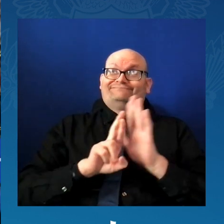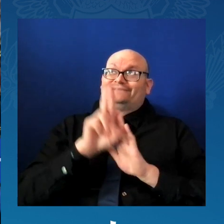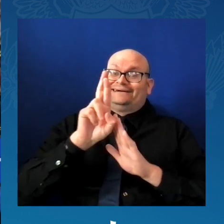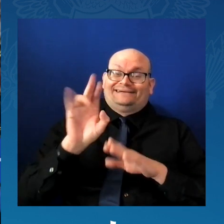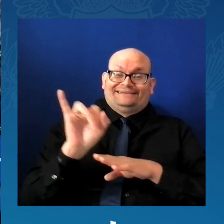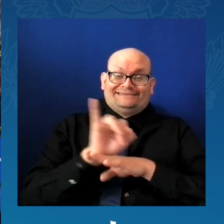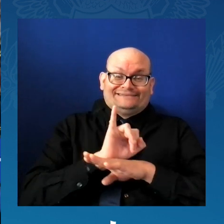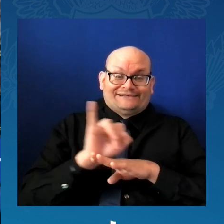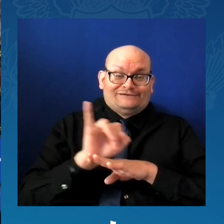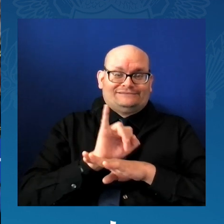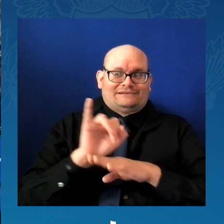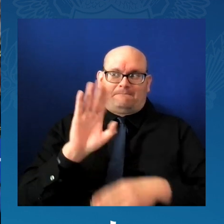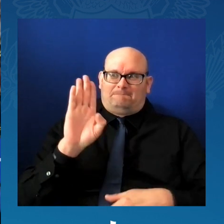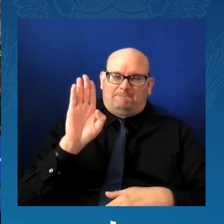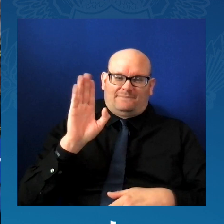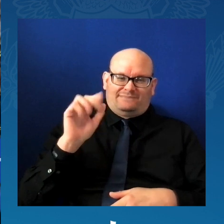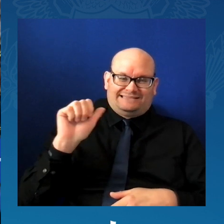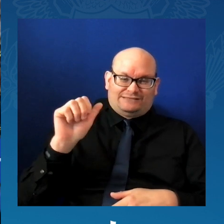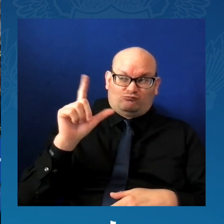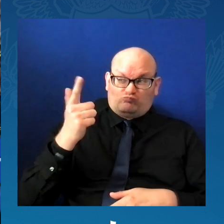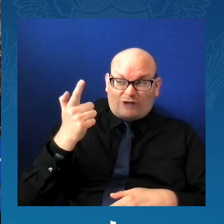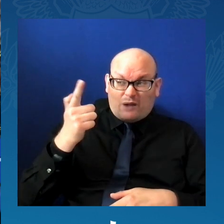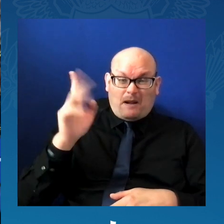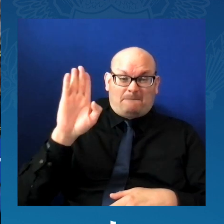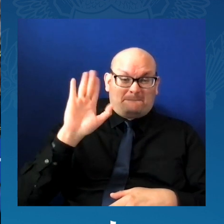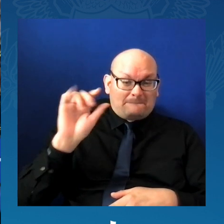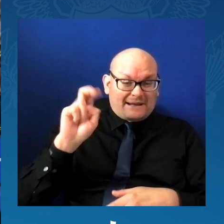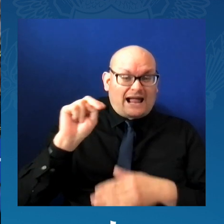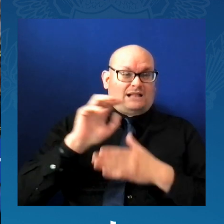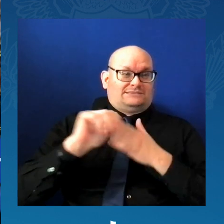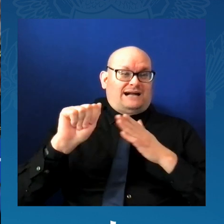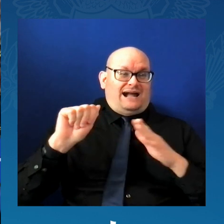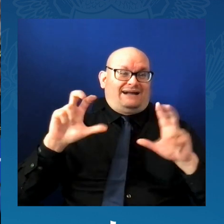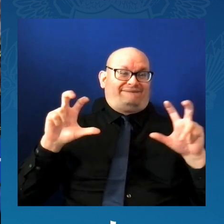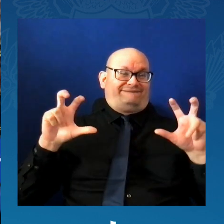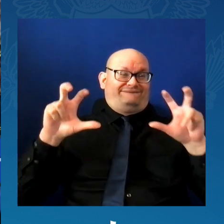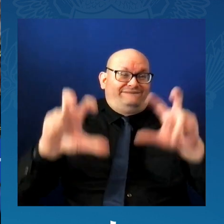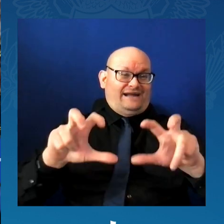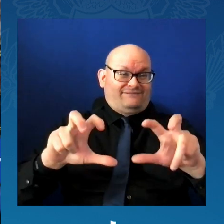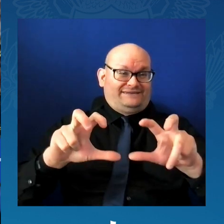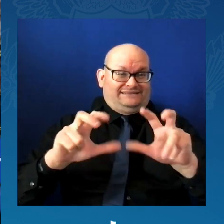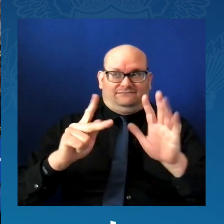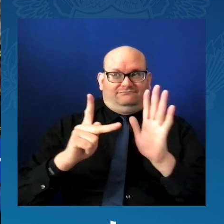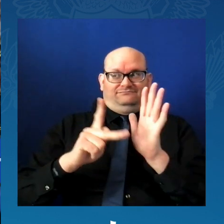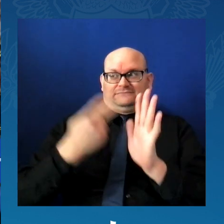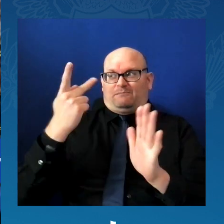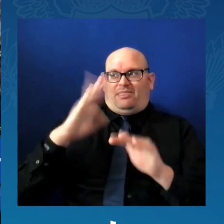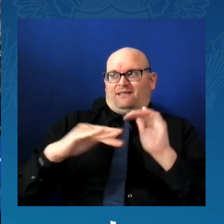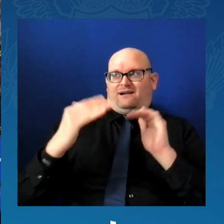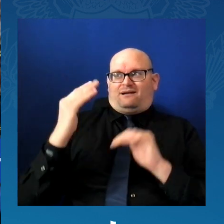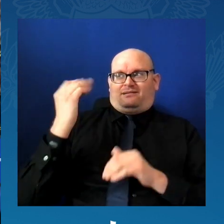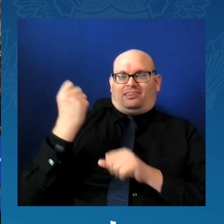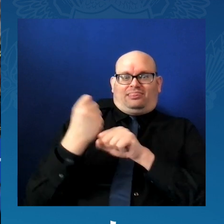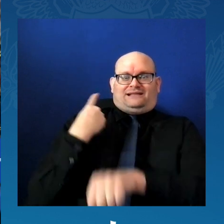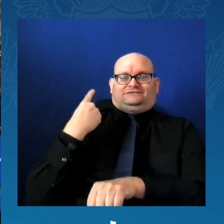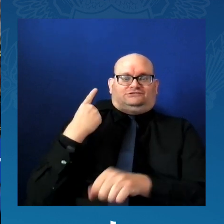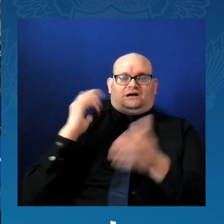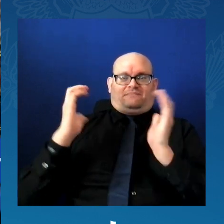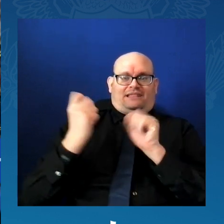nearly doubling the amount from the year before. Venture capital accounted for the great majority of those dollars, as it has for the past few years.